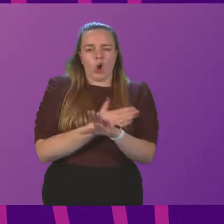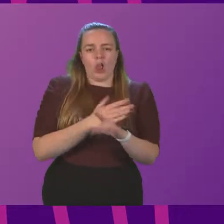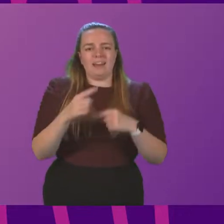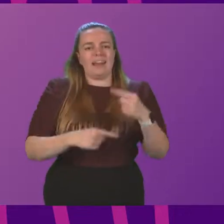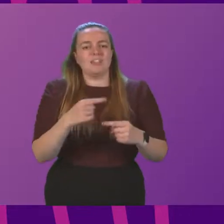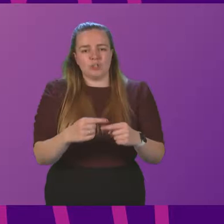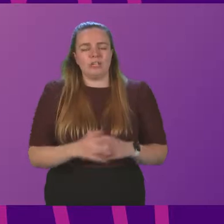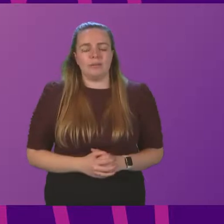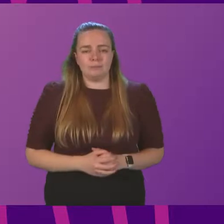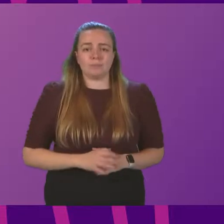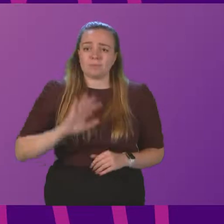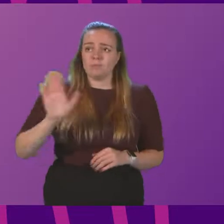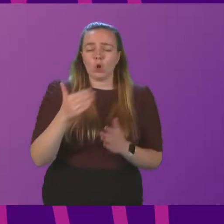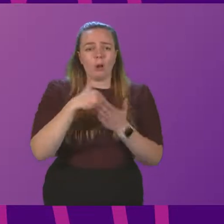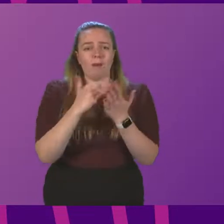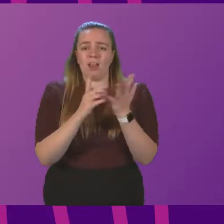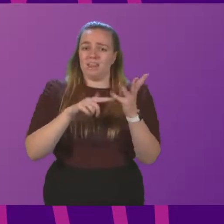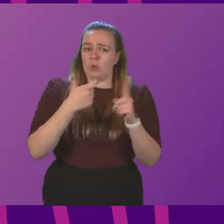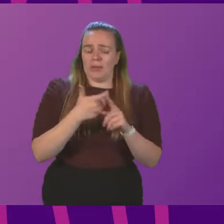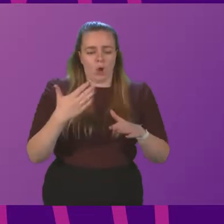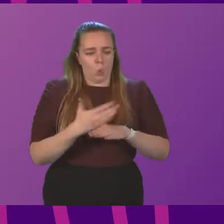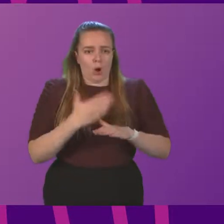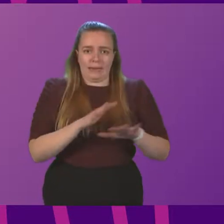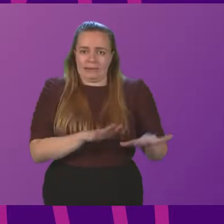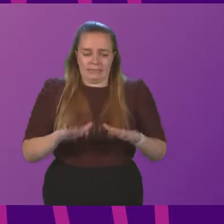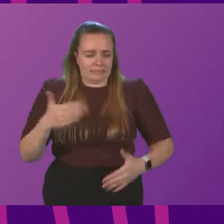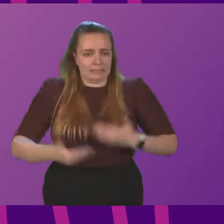Every part of the UK is working at pace through the priority groups, and letters are now being